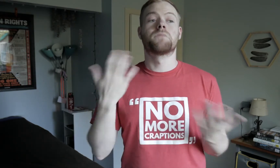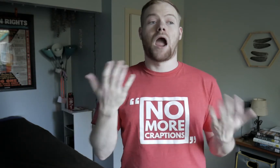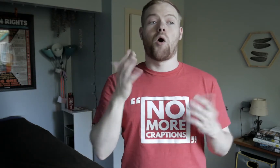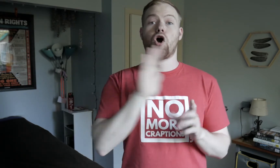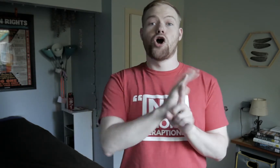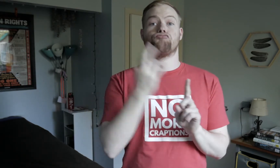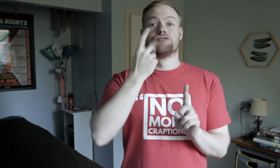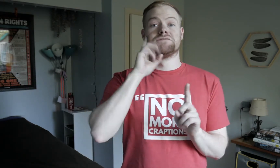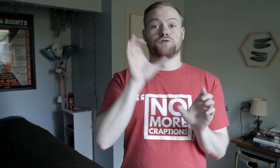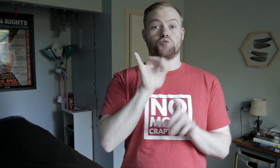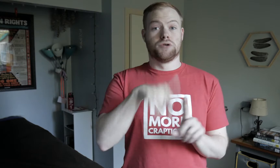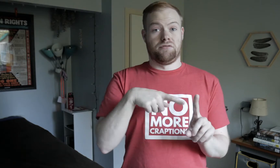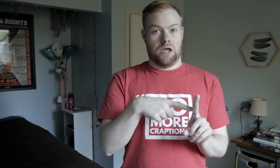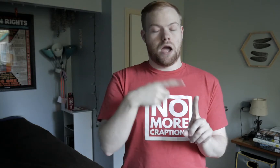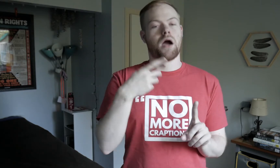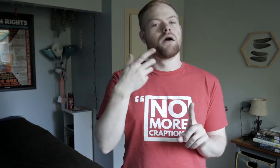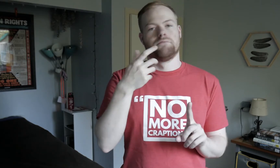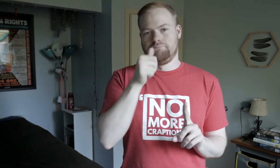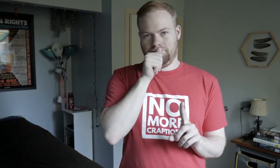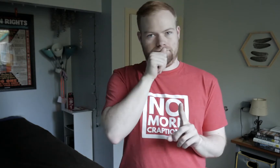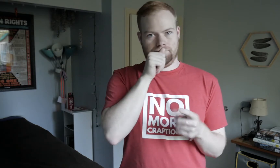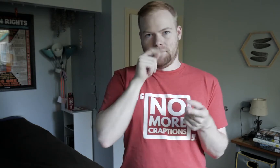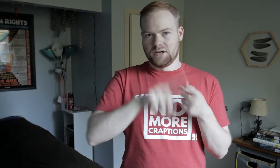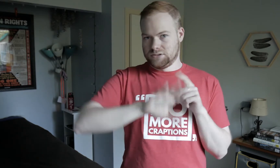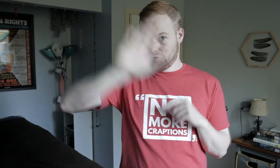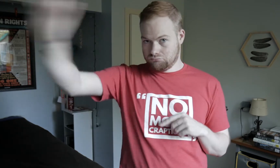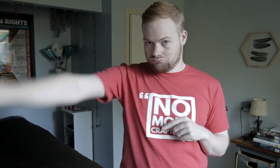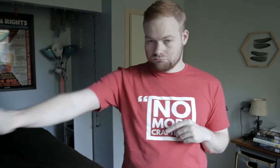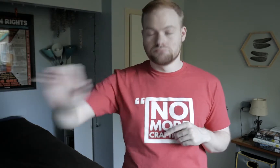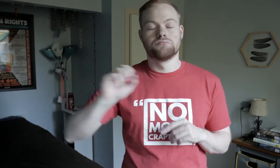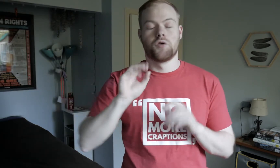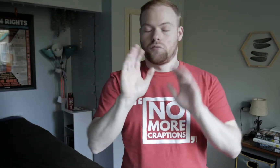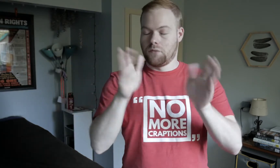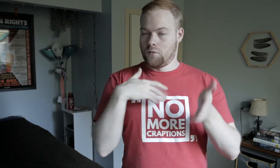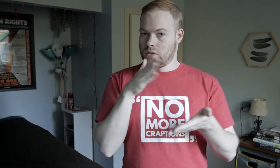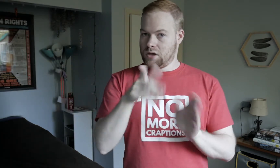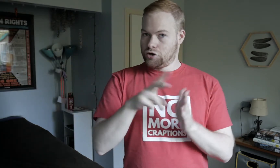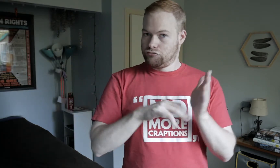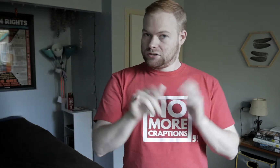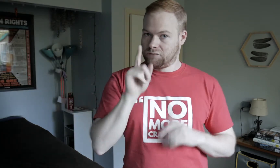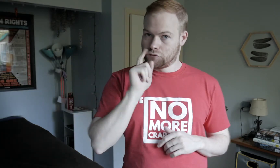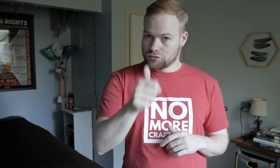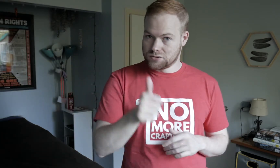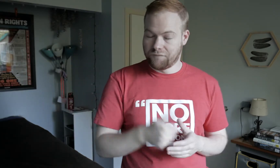Now, her reason for doing that is kept a secret until much later, so I will let you read that for yourself.